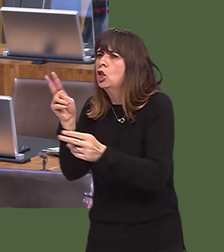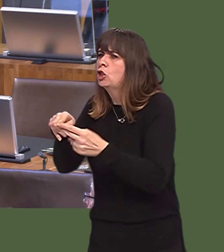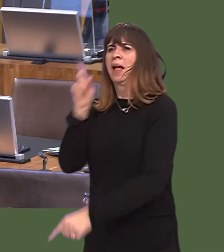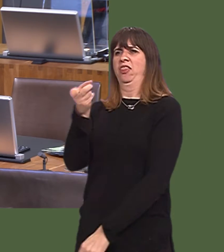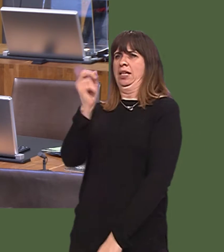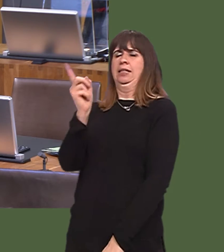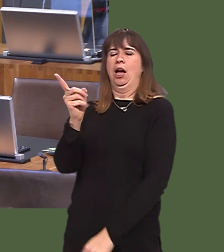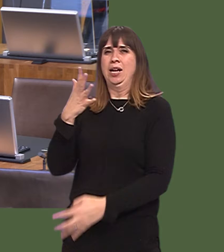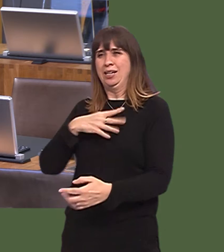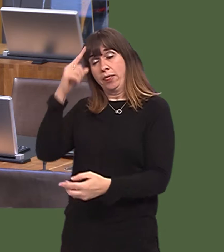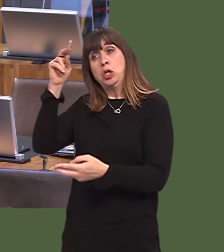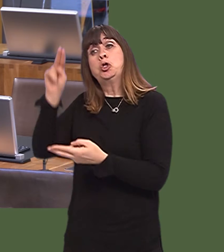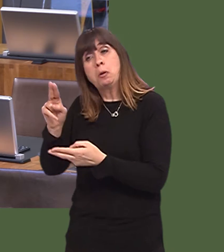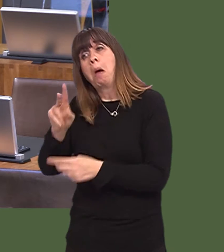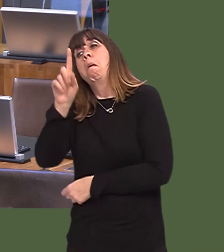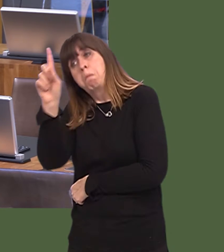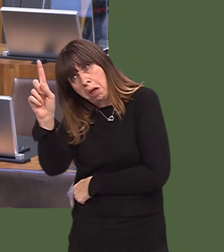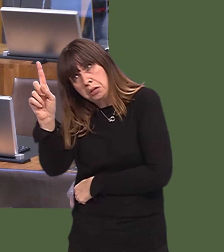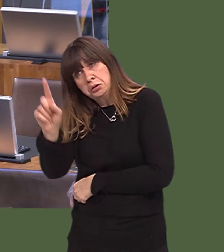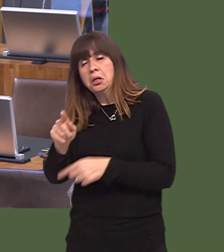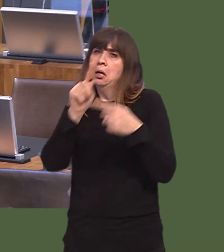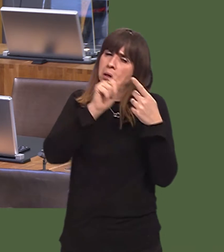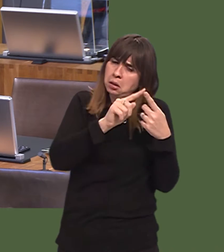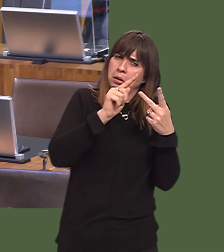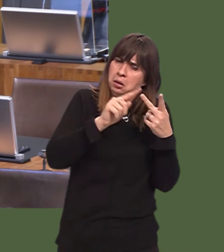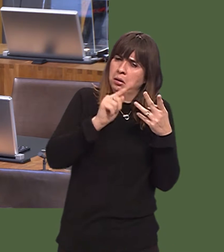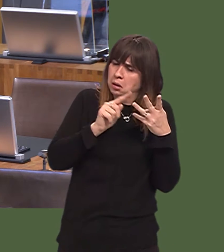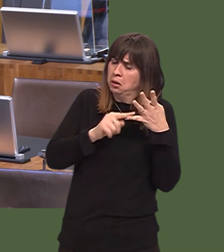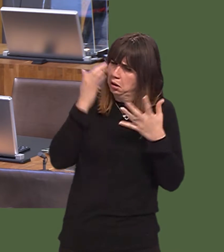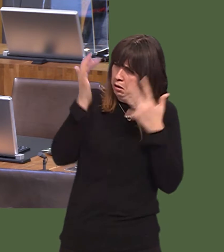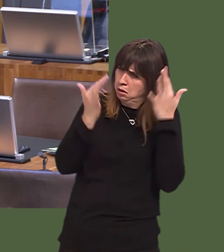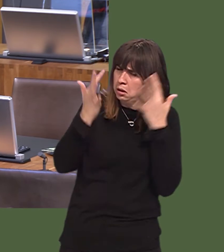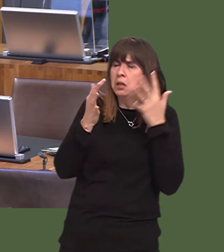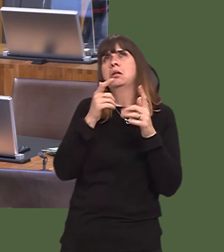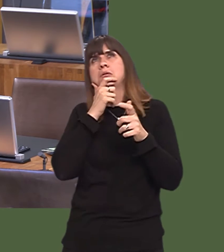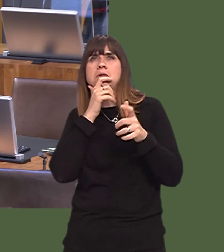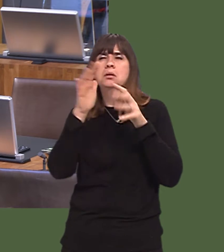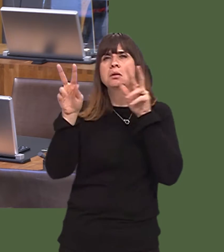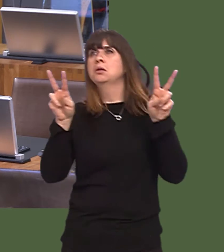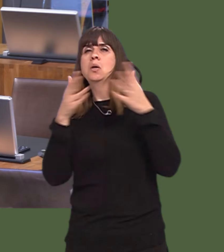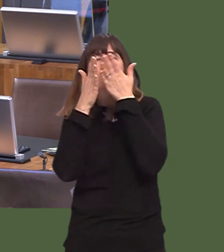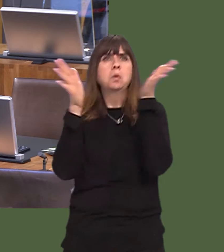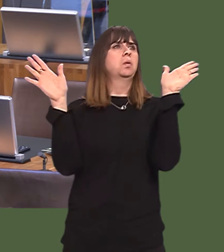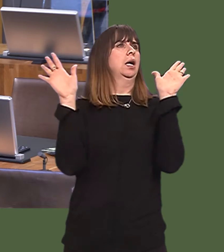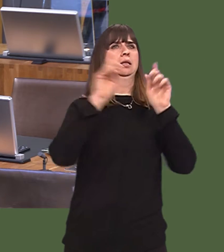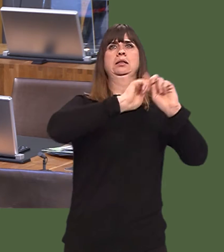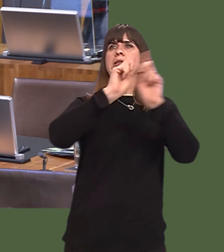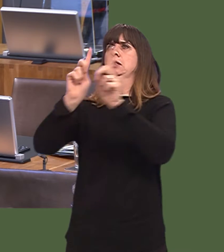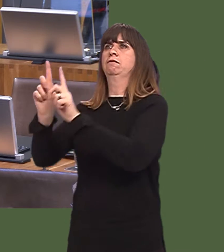or not or whether work is carried out or not. I share his view that itís hugely important to look at a wide range of factors when we